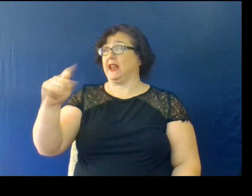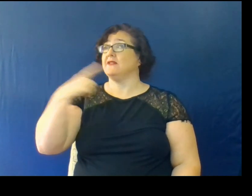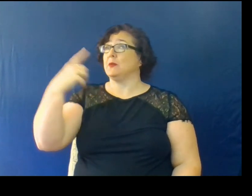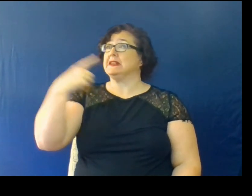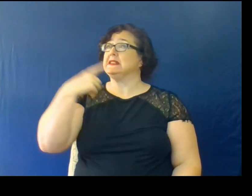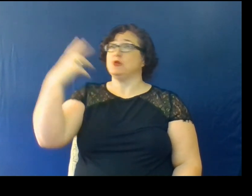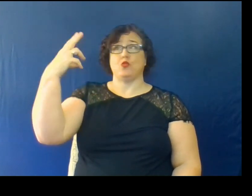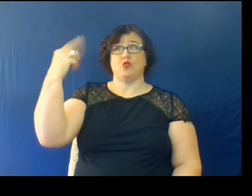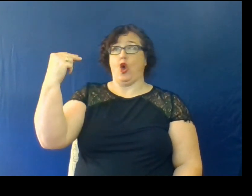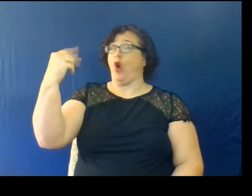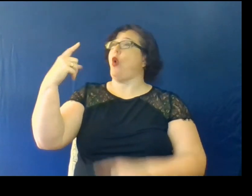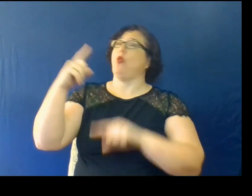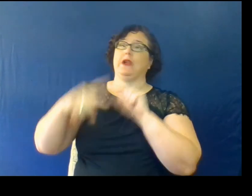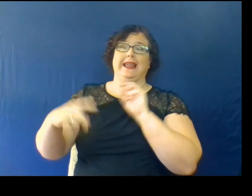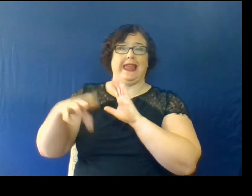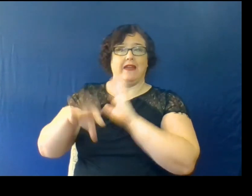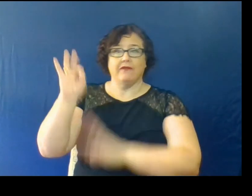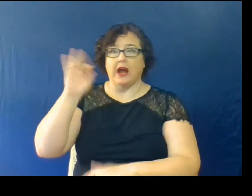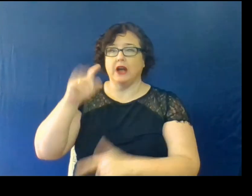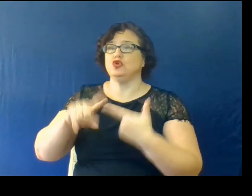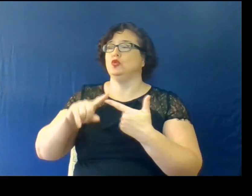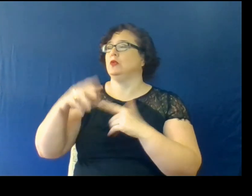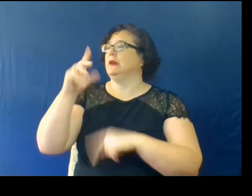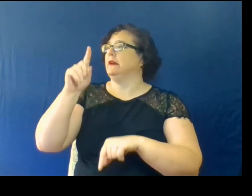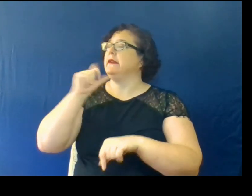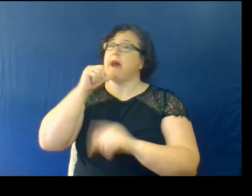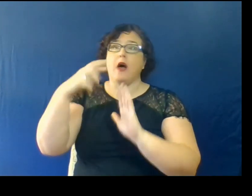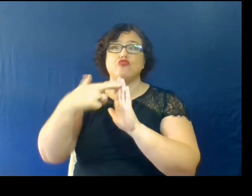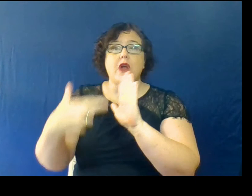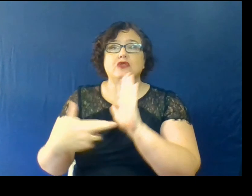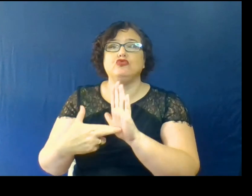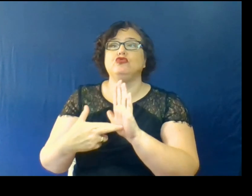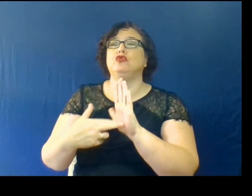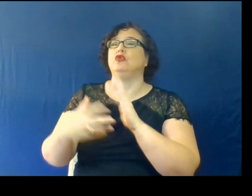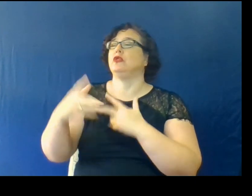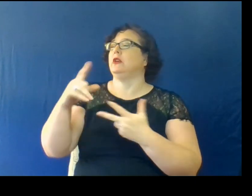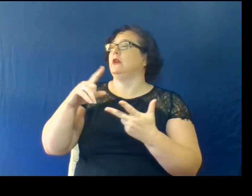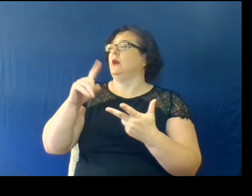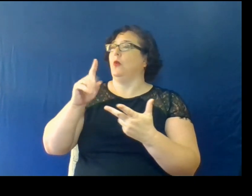you're told they can't find you if whatever you can always ask to vote a provisional ballot and